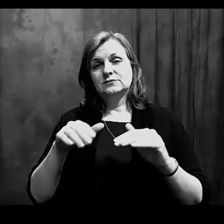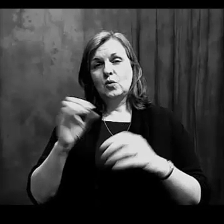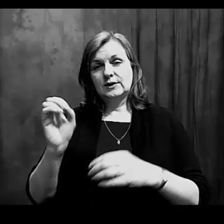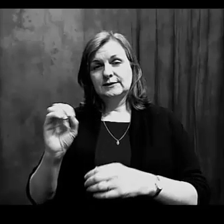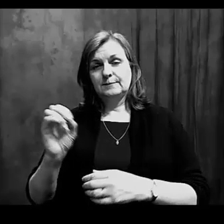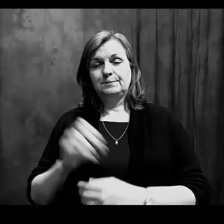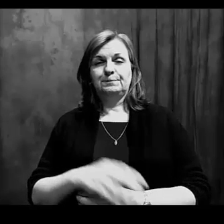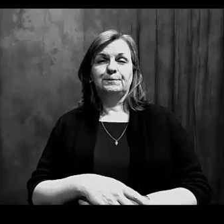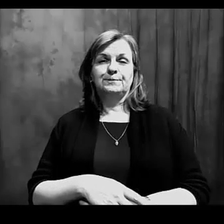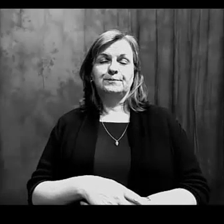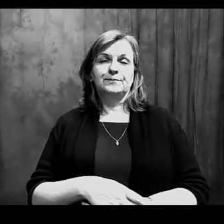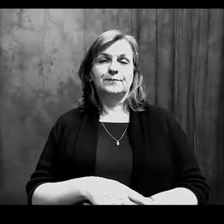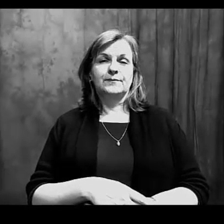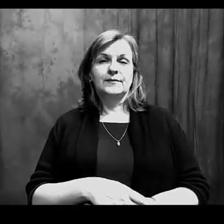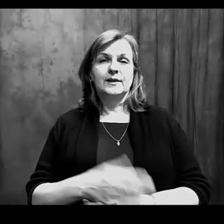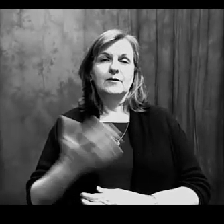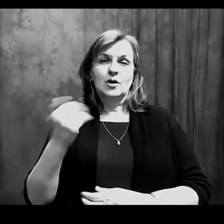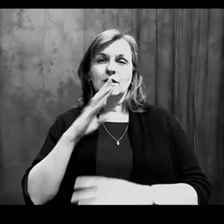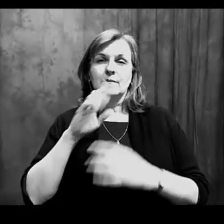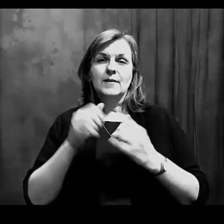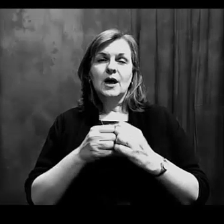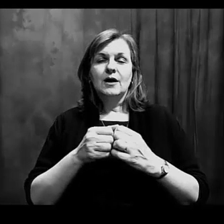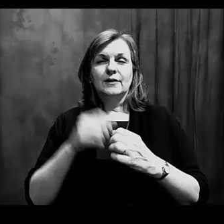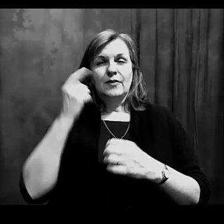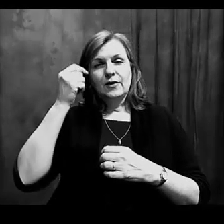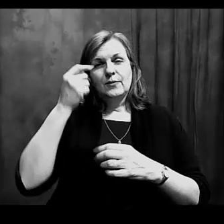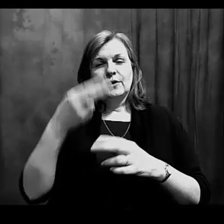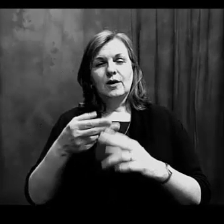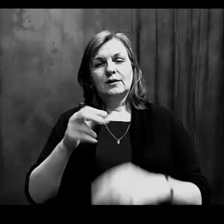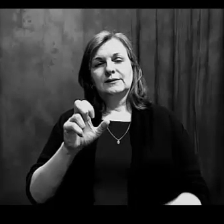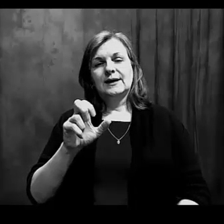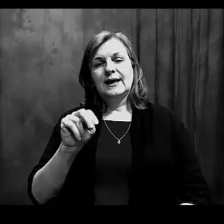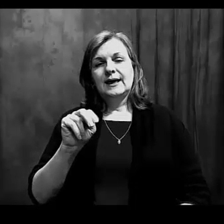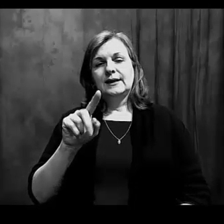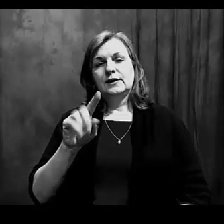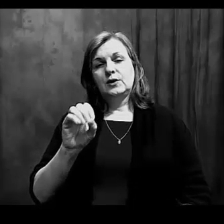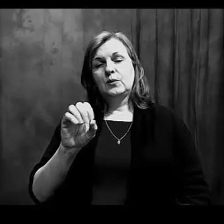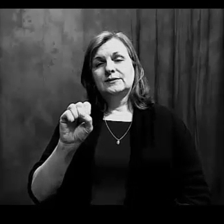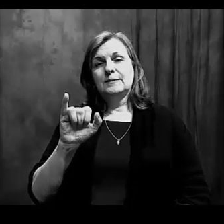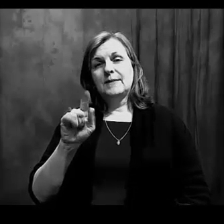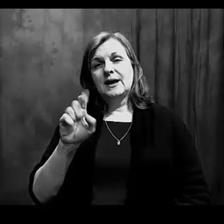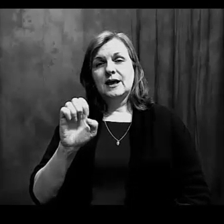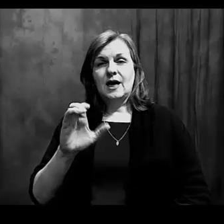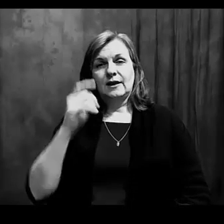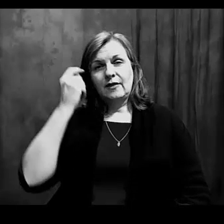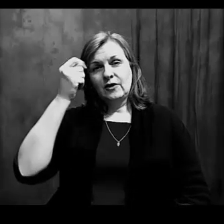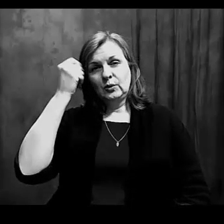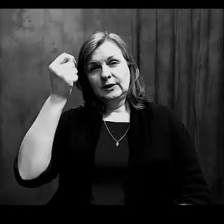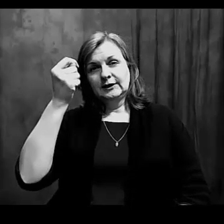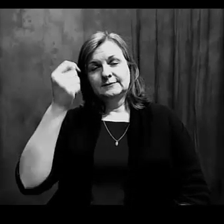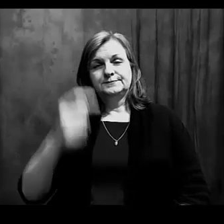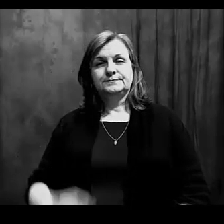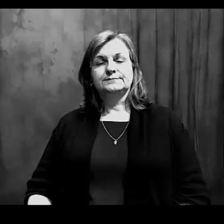now we've talked before about the endosymbiotic theory